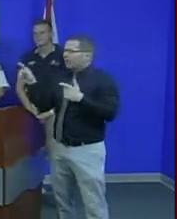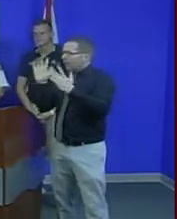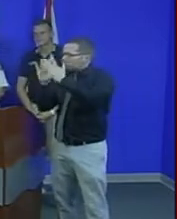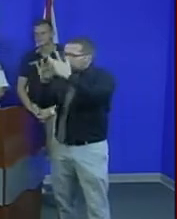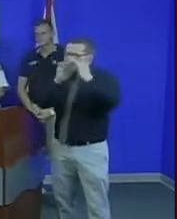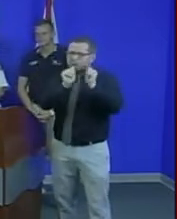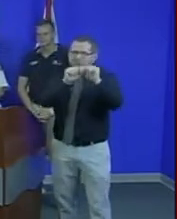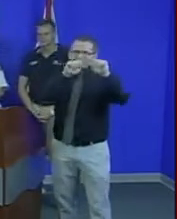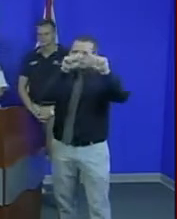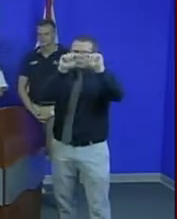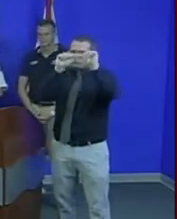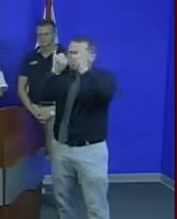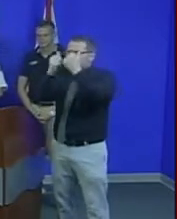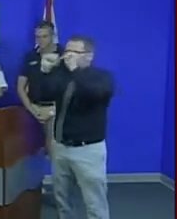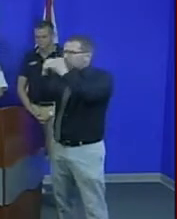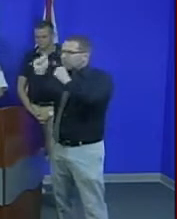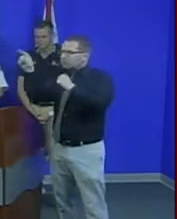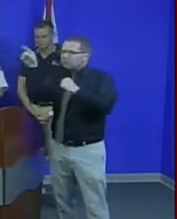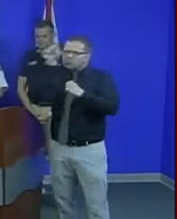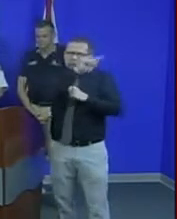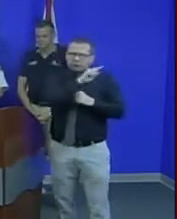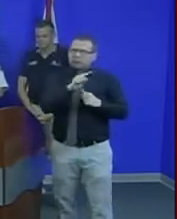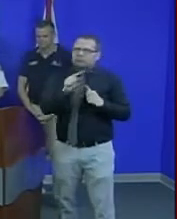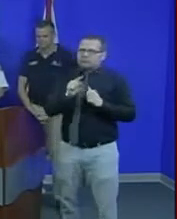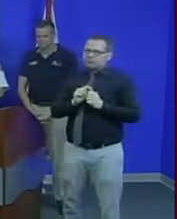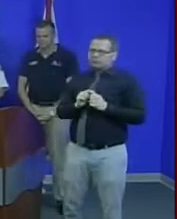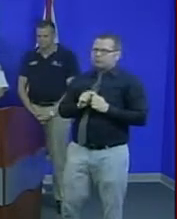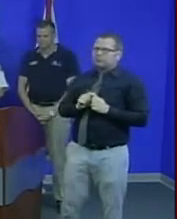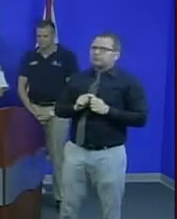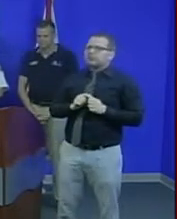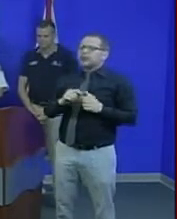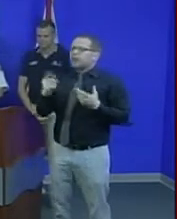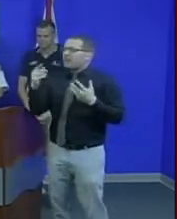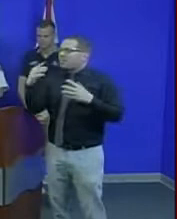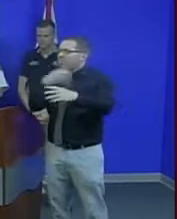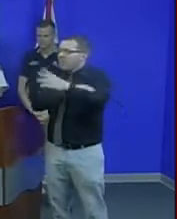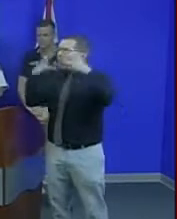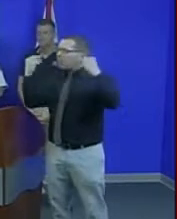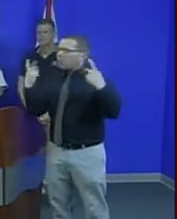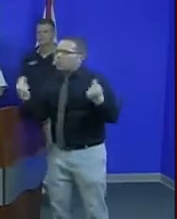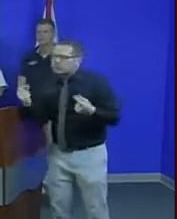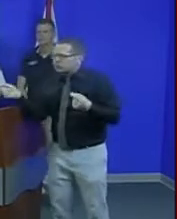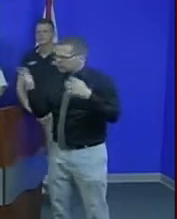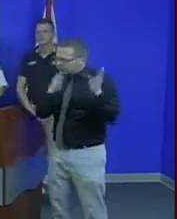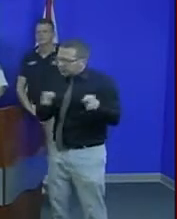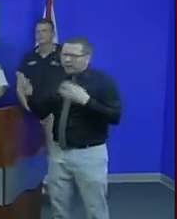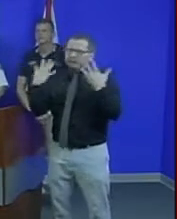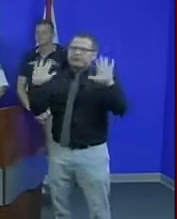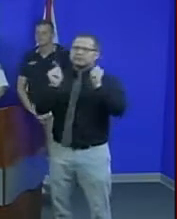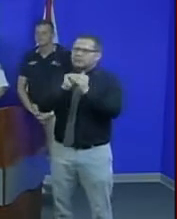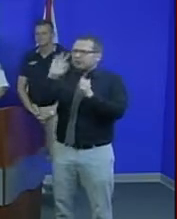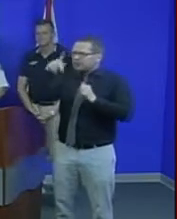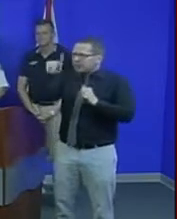SAFETY ISSUES, POWER ISSUES THROUGH THE FLORIDA POWER AND LIGHT. AT THIS POINT AS THE MAYOR AND